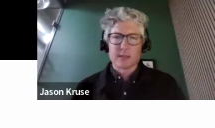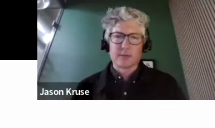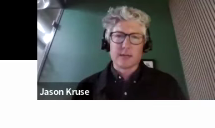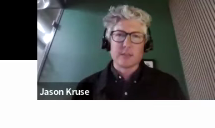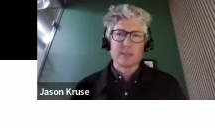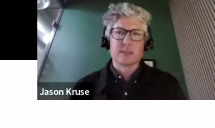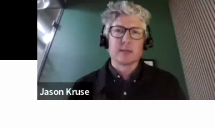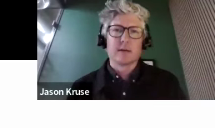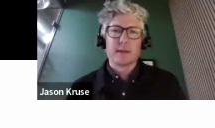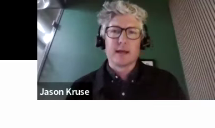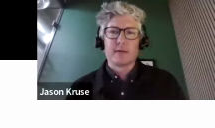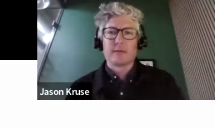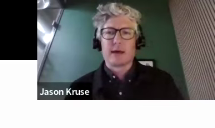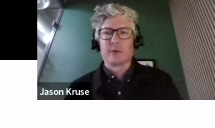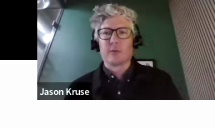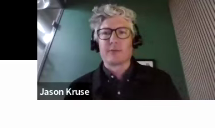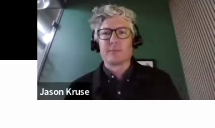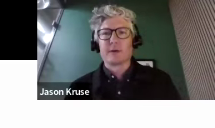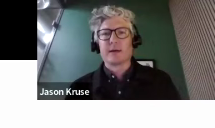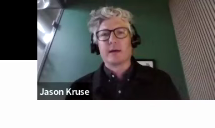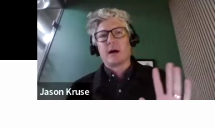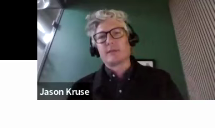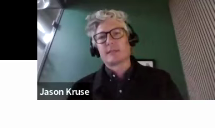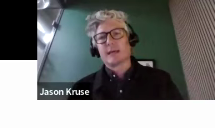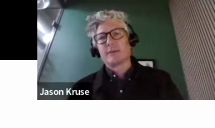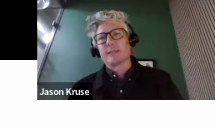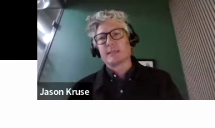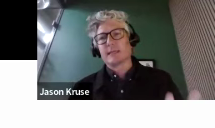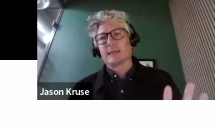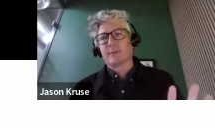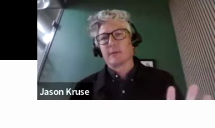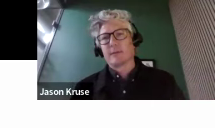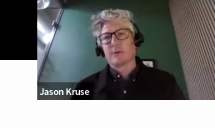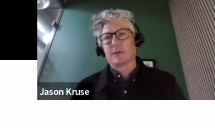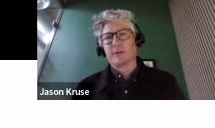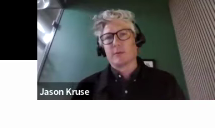of the cost strategies and how to go about them. But on this slide you can see kind of within the book,